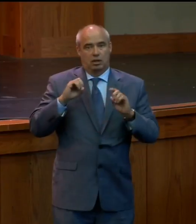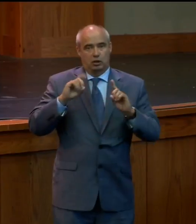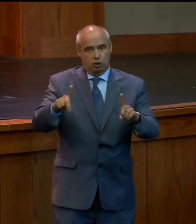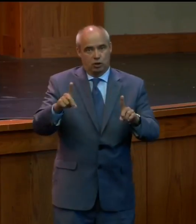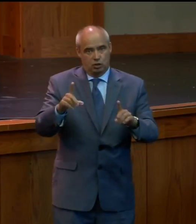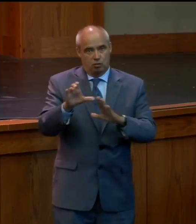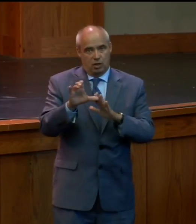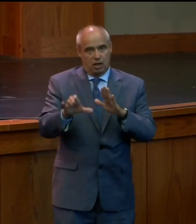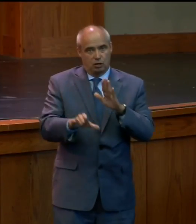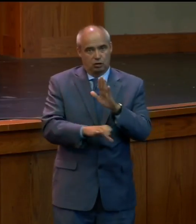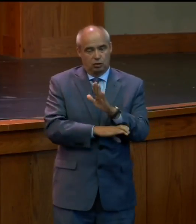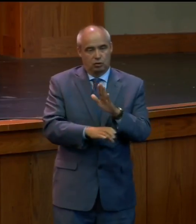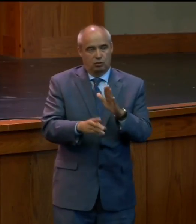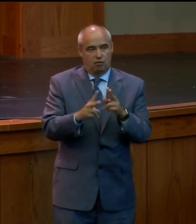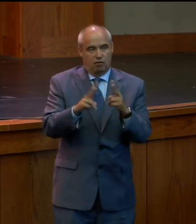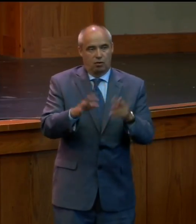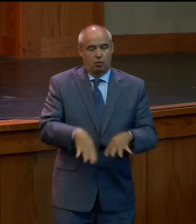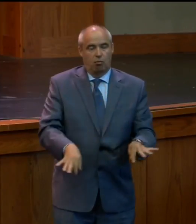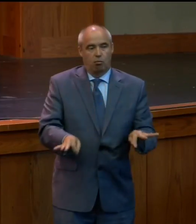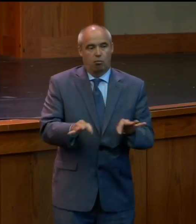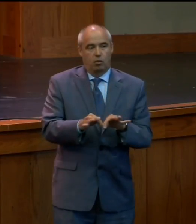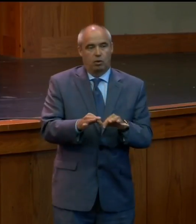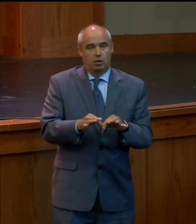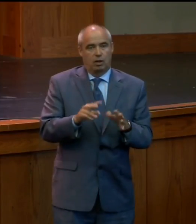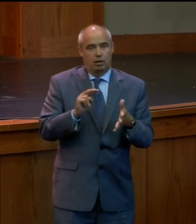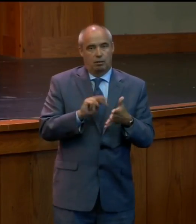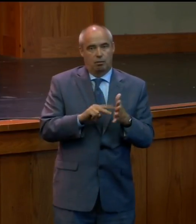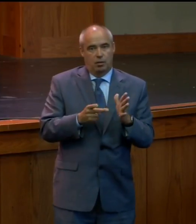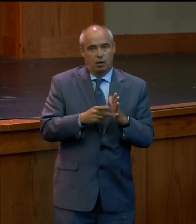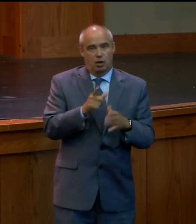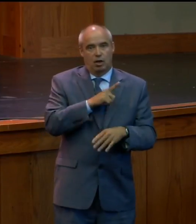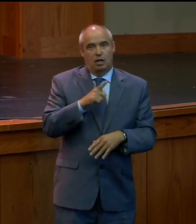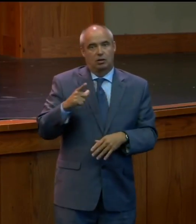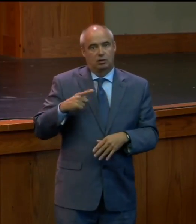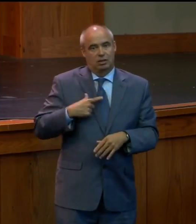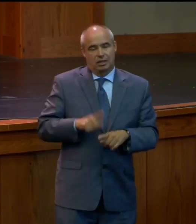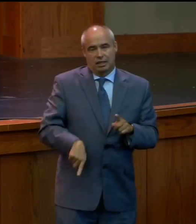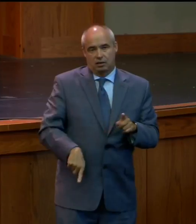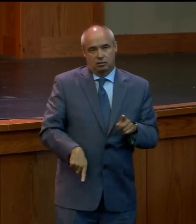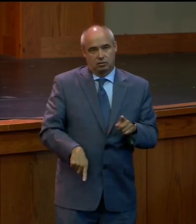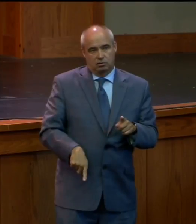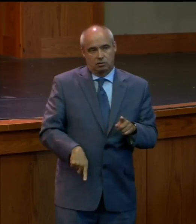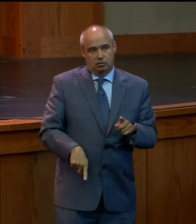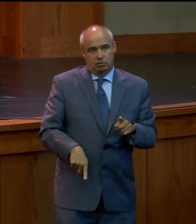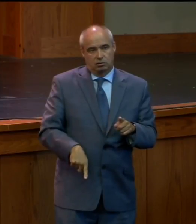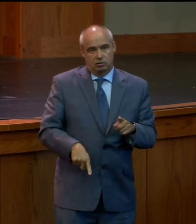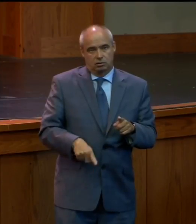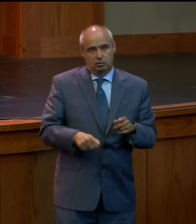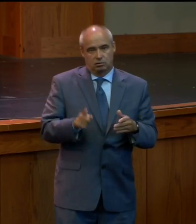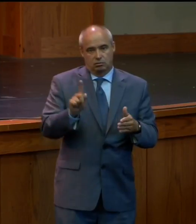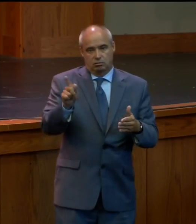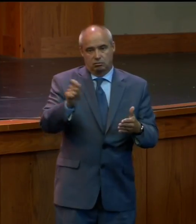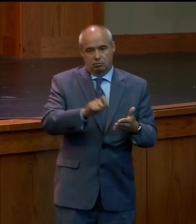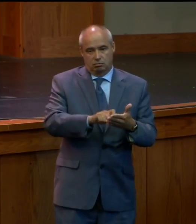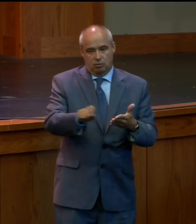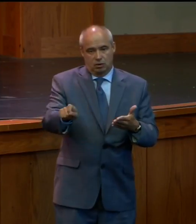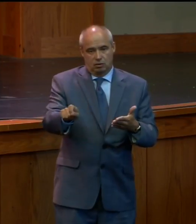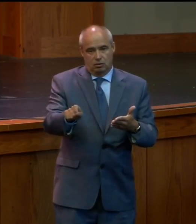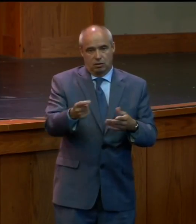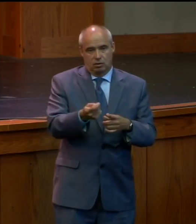THIS IS INCREDIBLY IMPORTANT BECAUSE IT MEANS THAT THE LEGISLATURE CANNOT WITH A FLICK OF THE PEN TAKE AWAY OUR RIGHTS